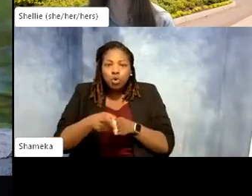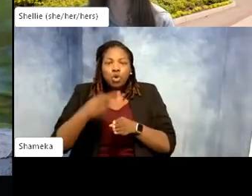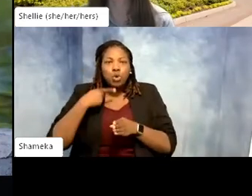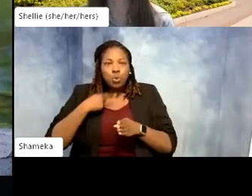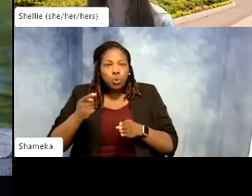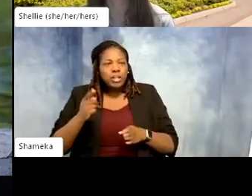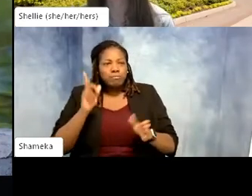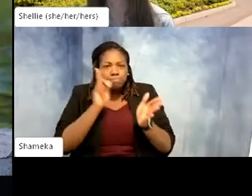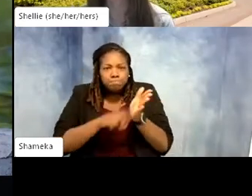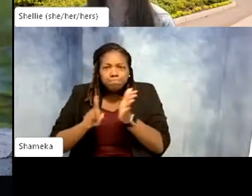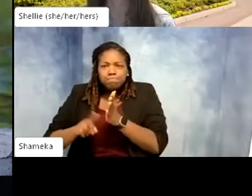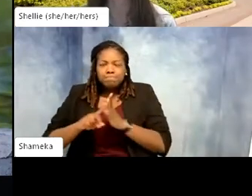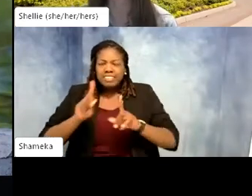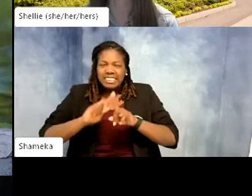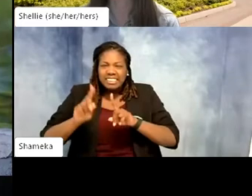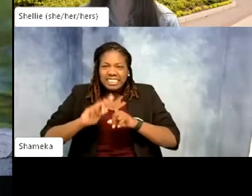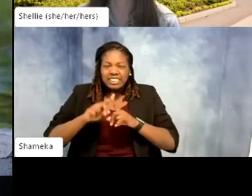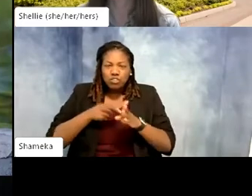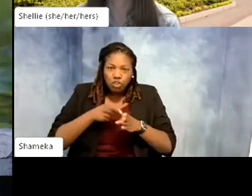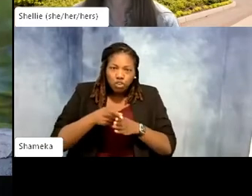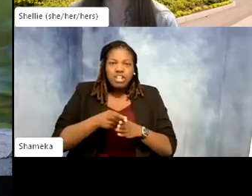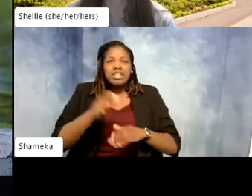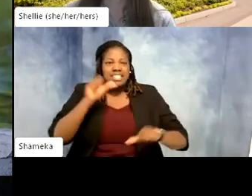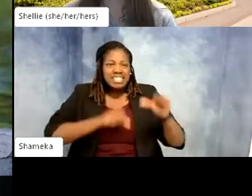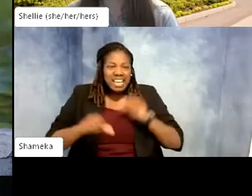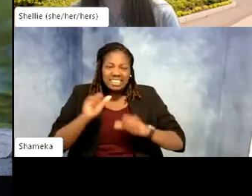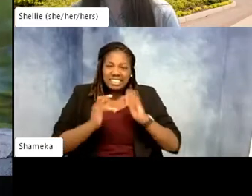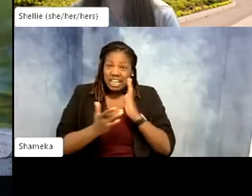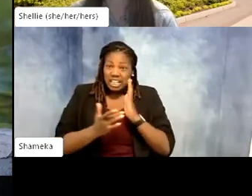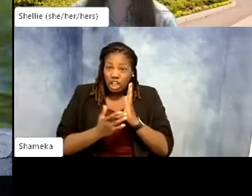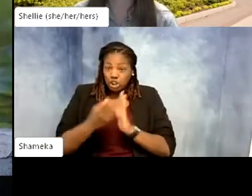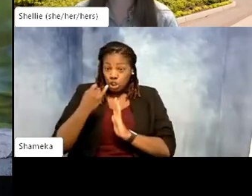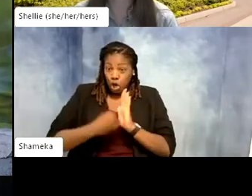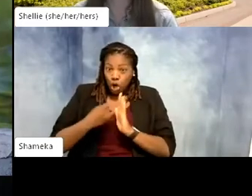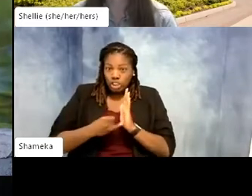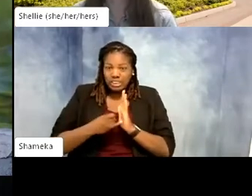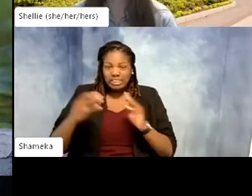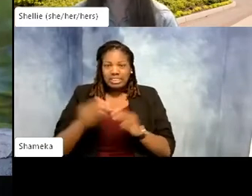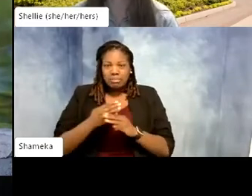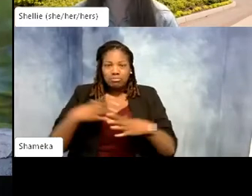technology, engineering, arts, and math also called STEAM at the Smithsonian's National Zoo and